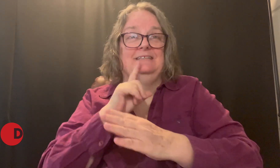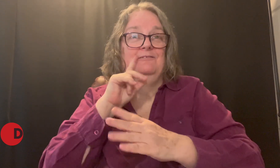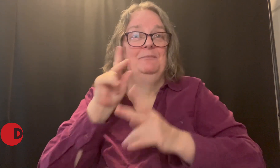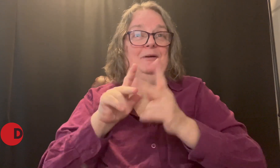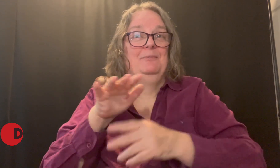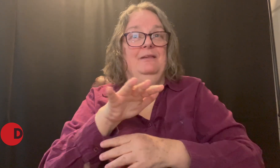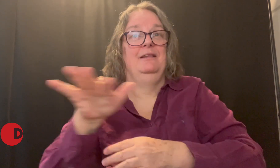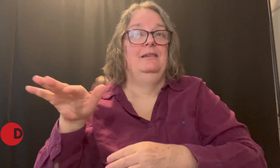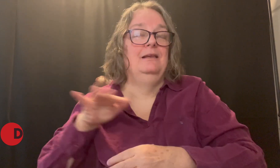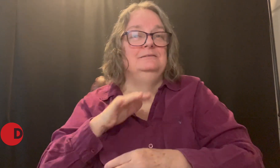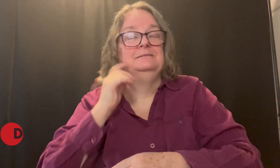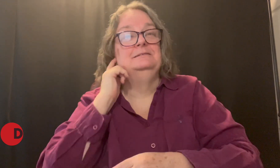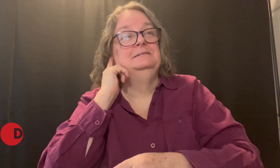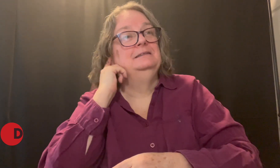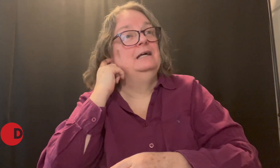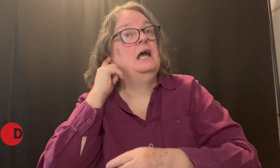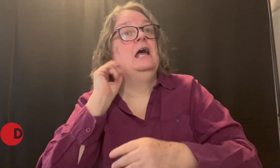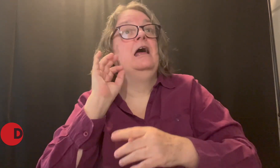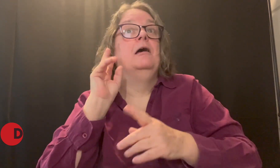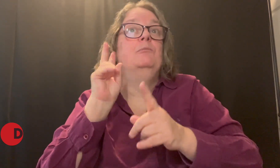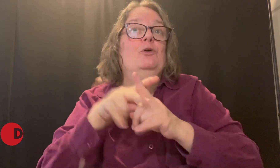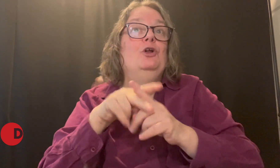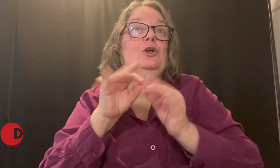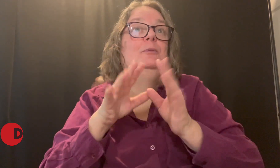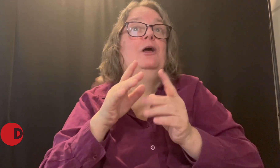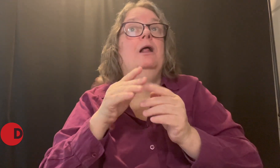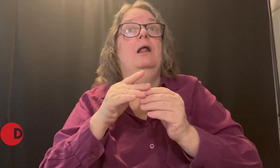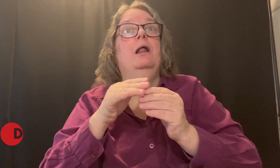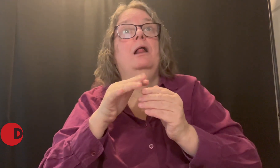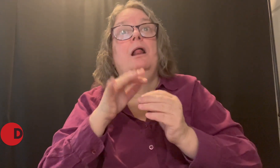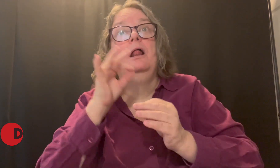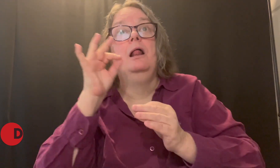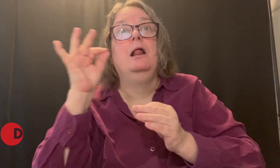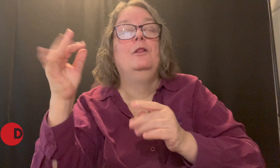You are preventing Deaf people. Subjecting them to make appointments,